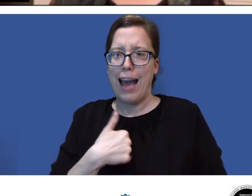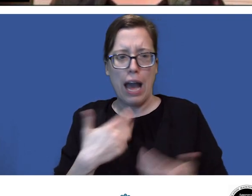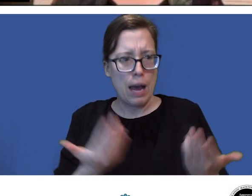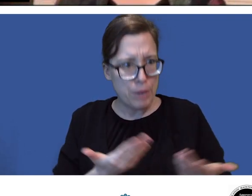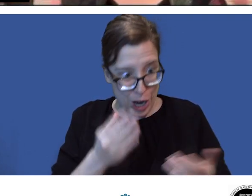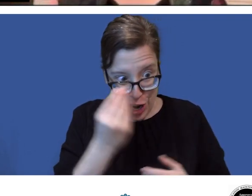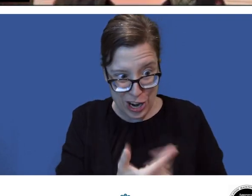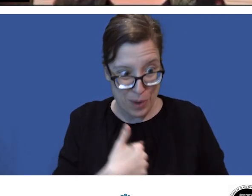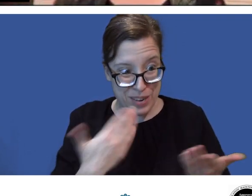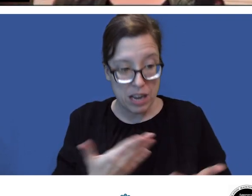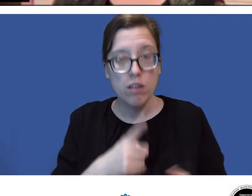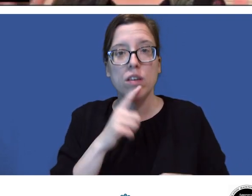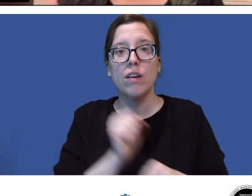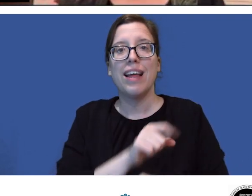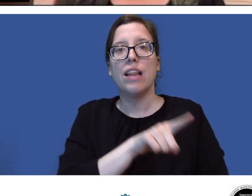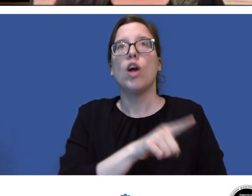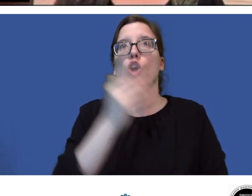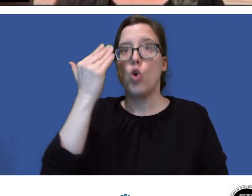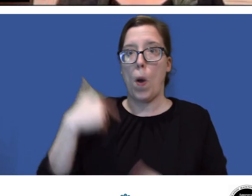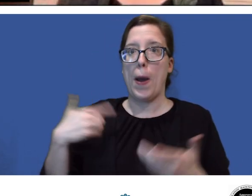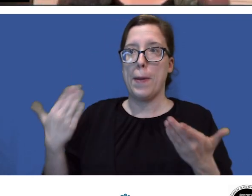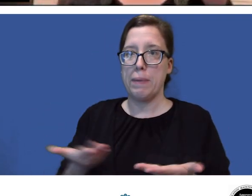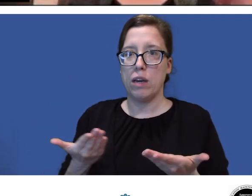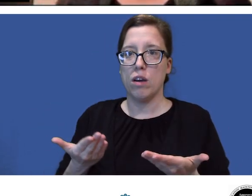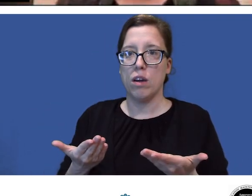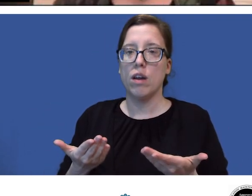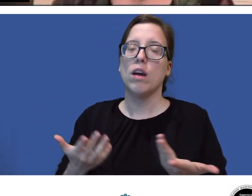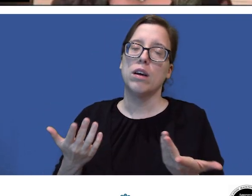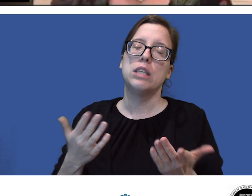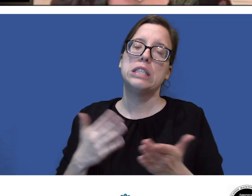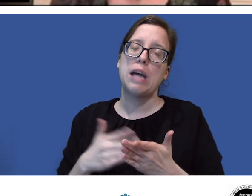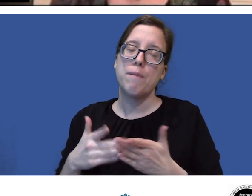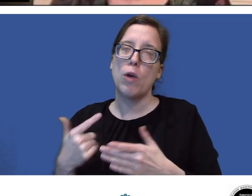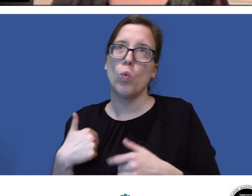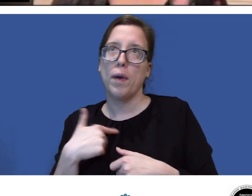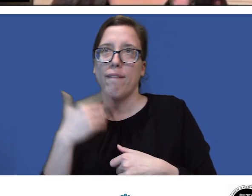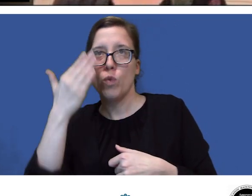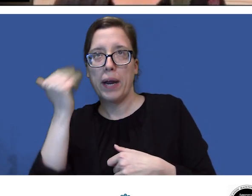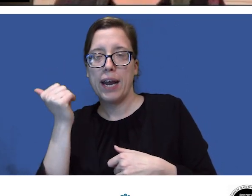told them, "I'm here, baby, I'm here", that you're there and don't–now sure we